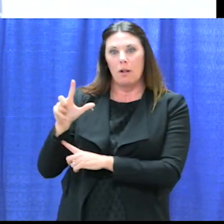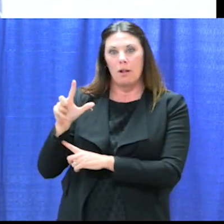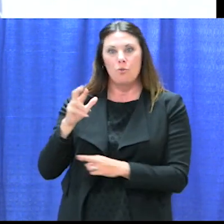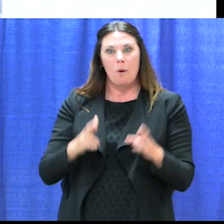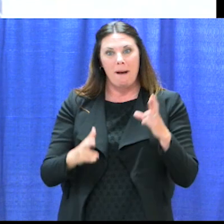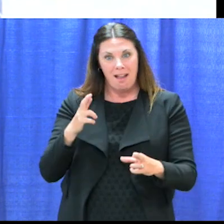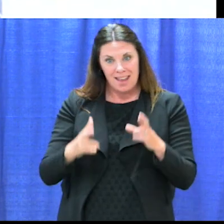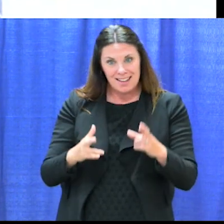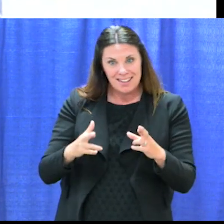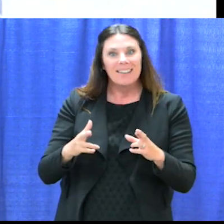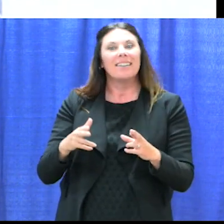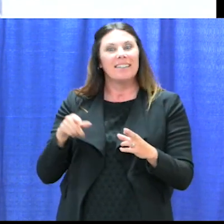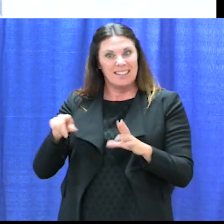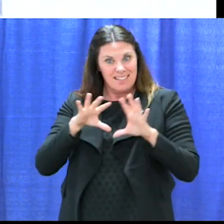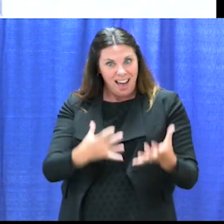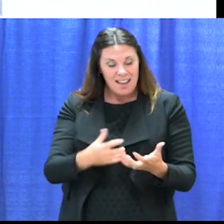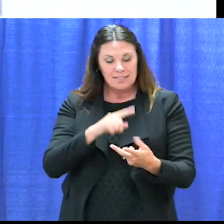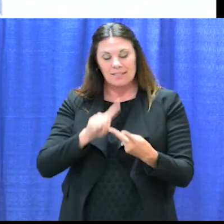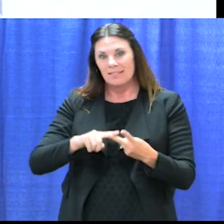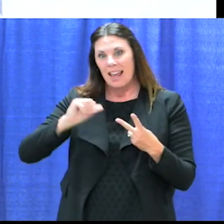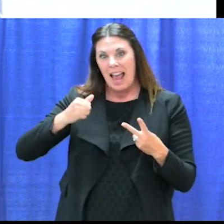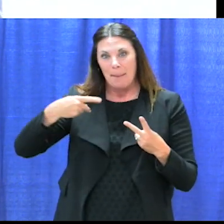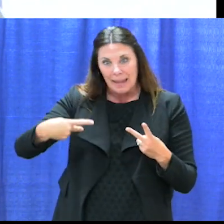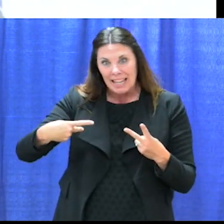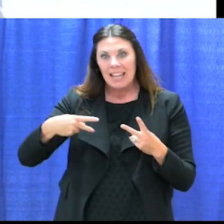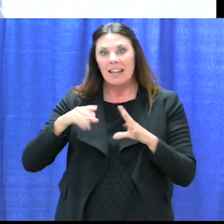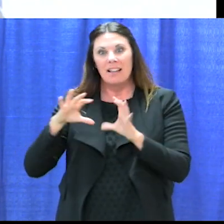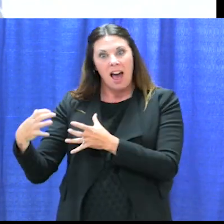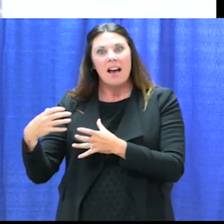Online introductory and AP computer science courses for grades 6 through 12.